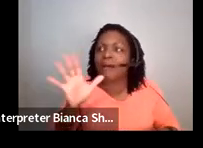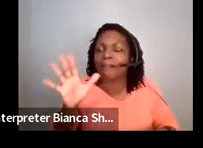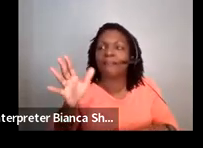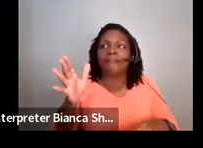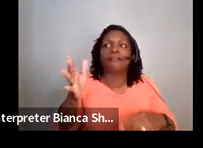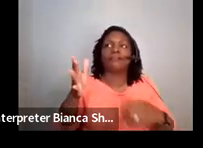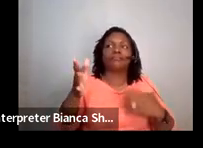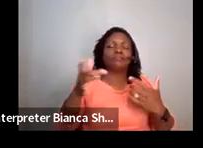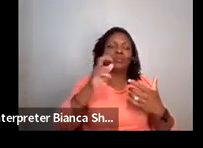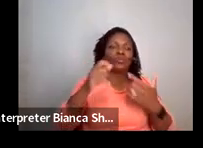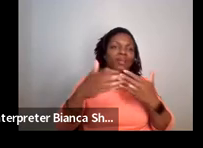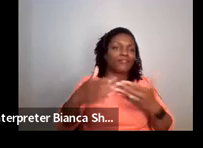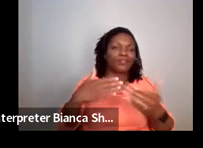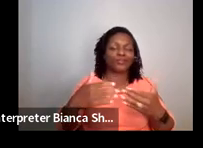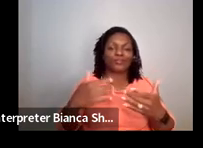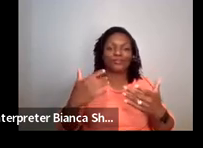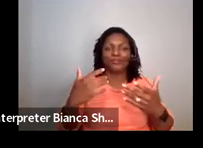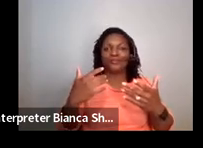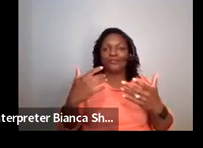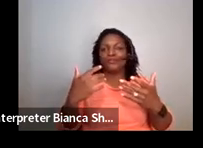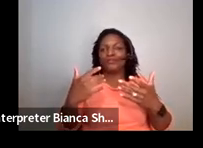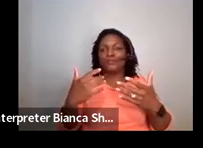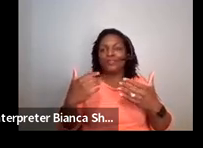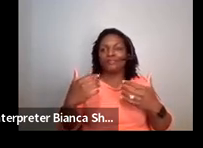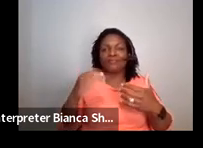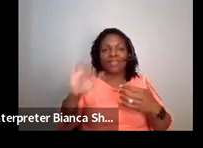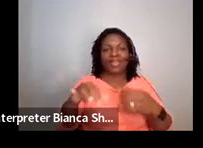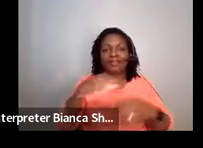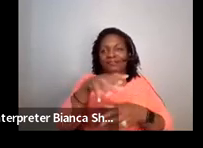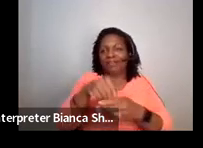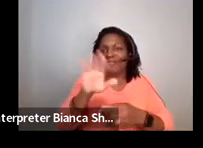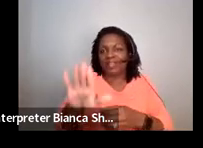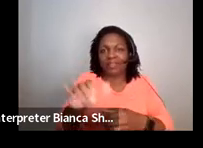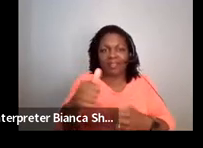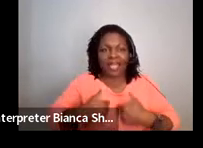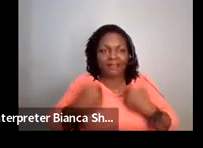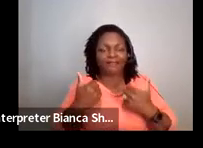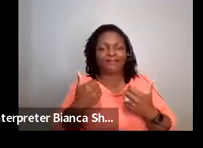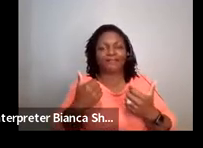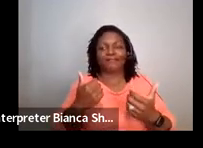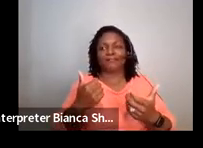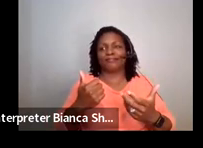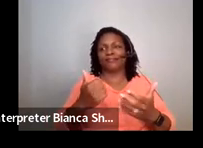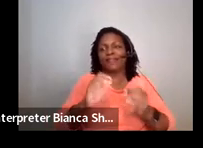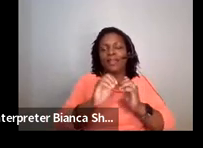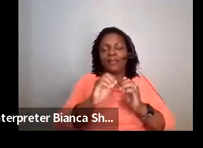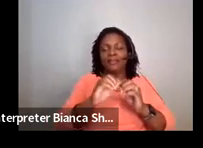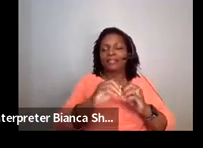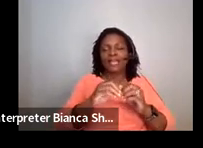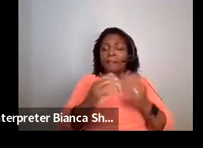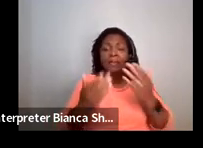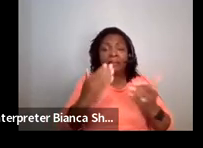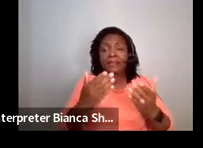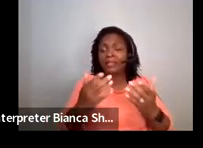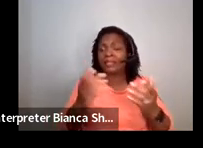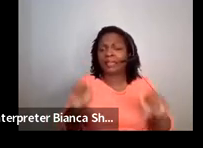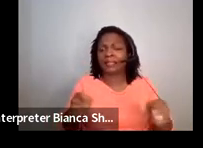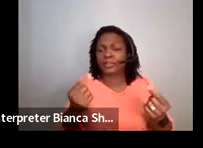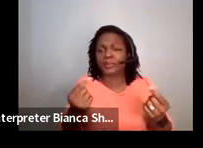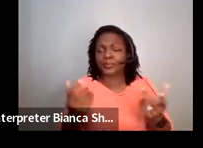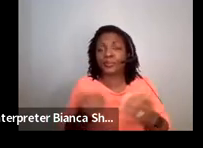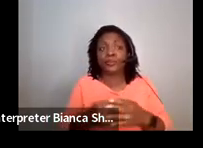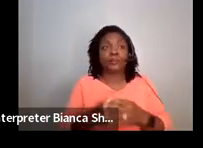alzheimer's? How can you create a safe space? How can you sit with them for an hour or so while your friend goes off?